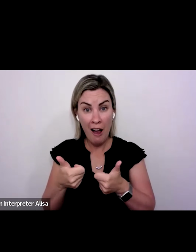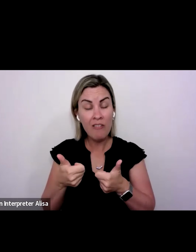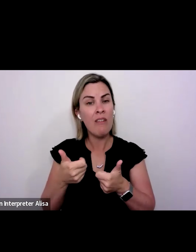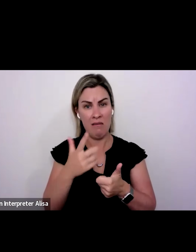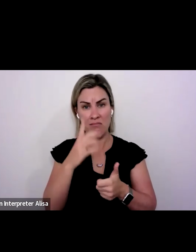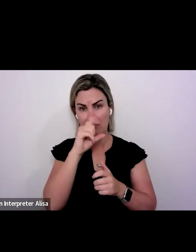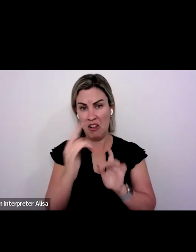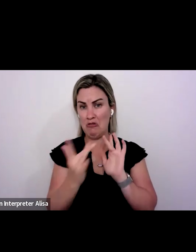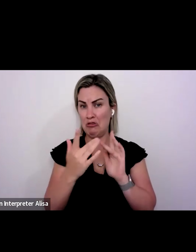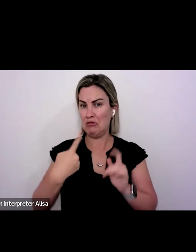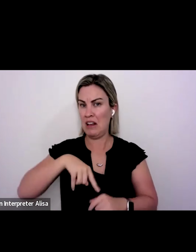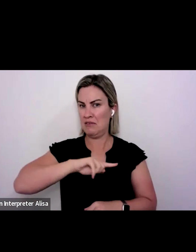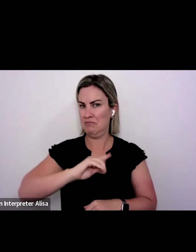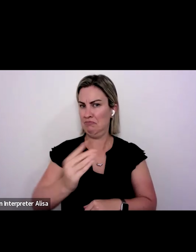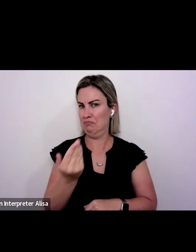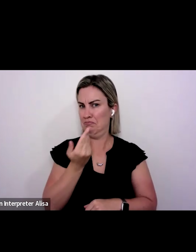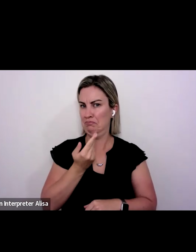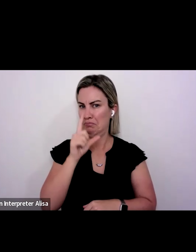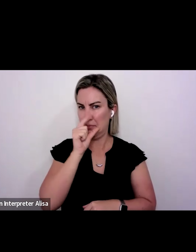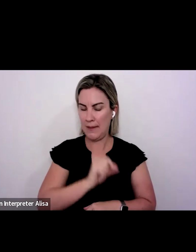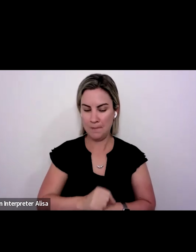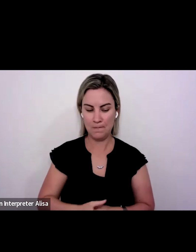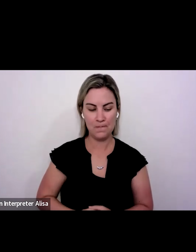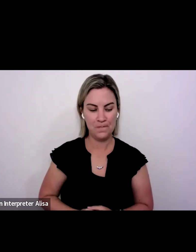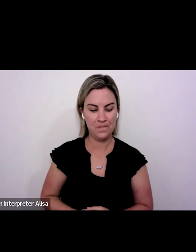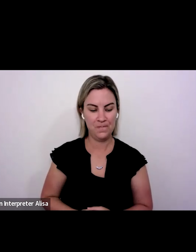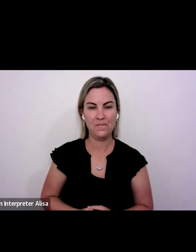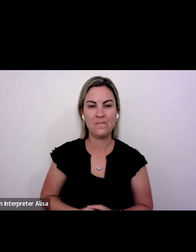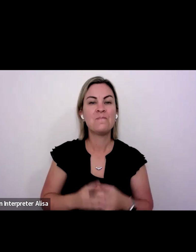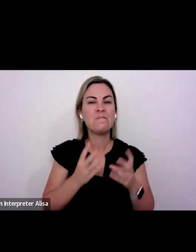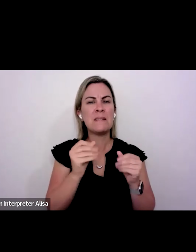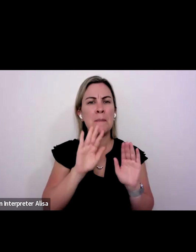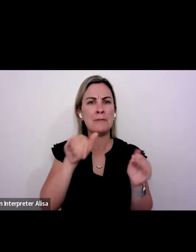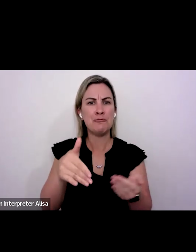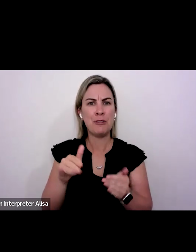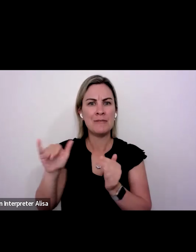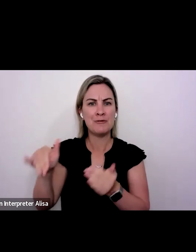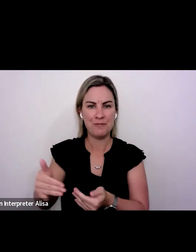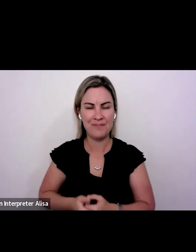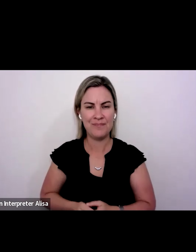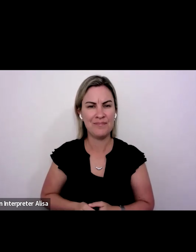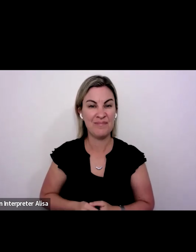And now some introductions. I'm going to ask our panel to switch on their cameras